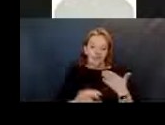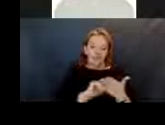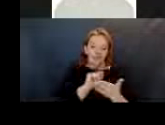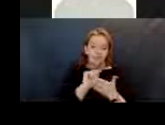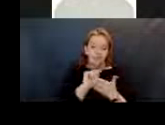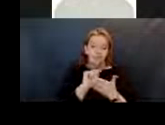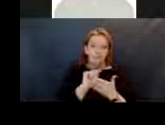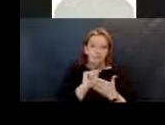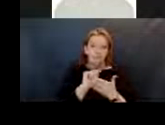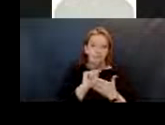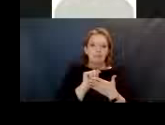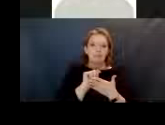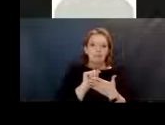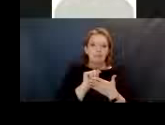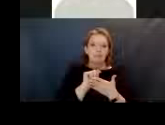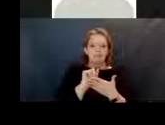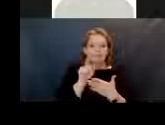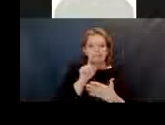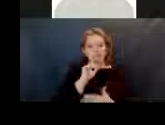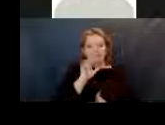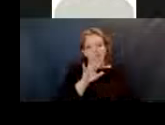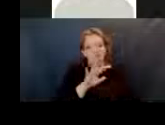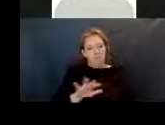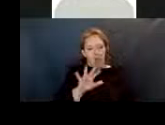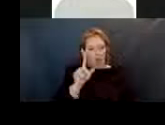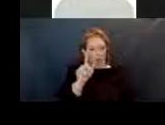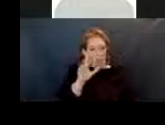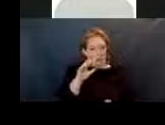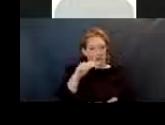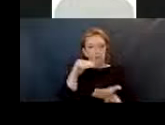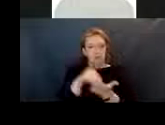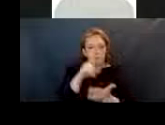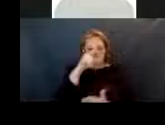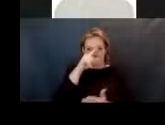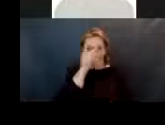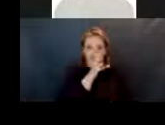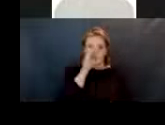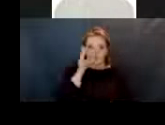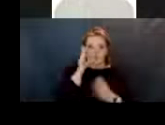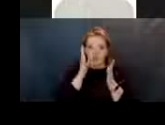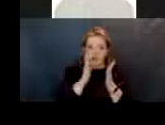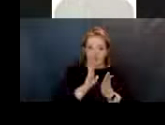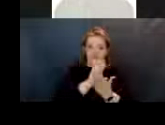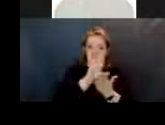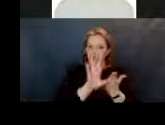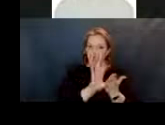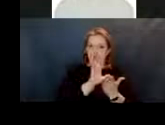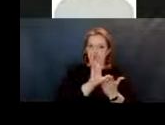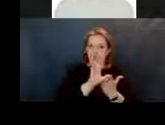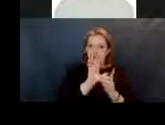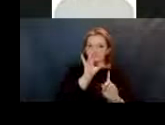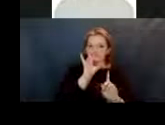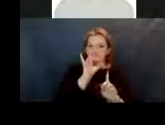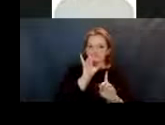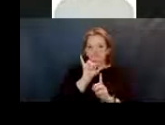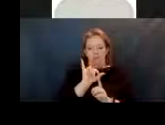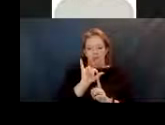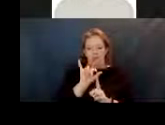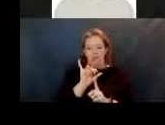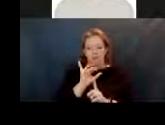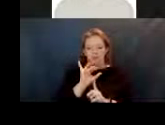were barely a hundred thousand black farmers in 1960, 1965.